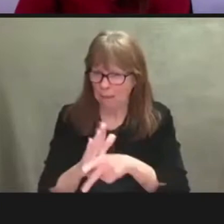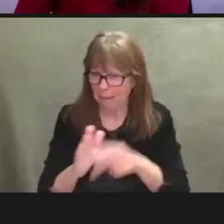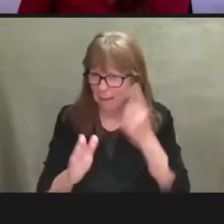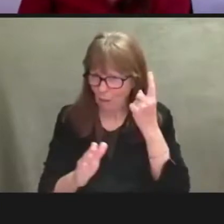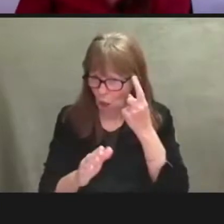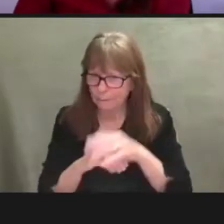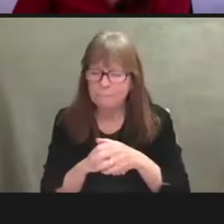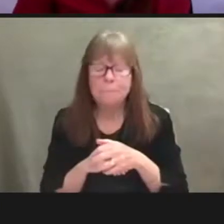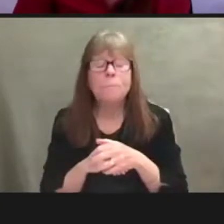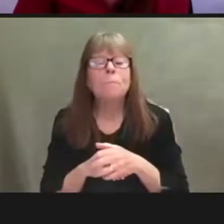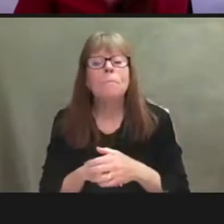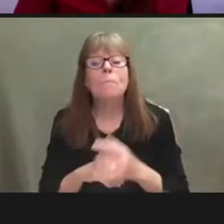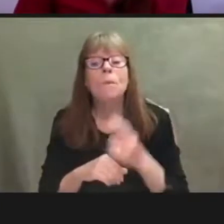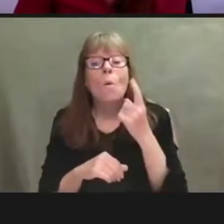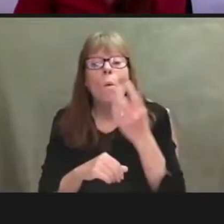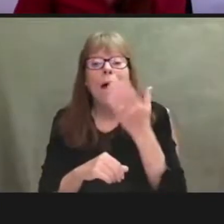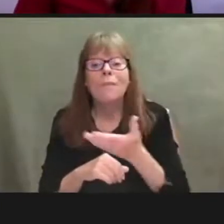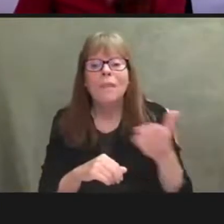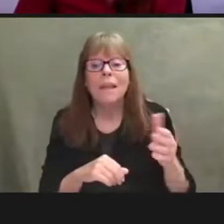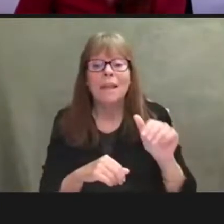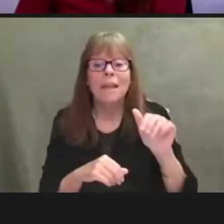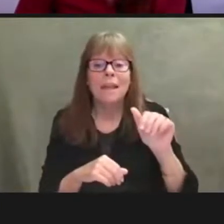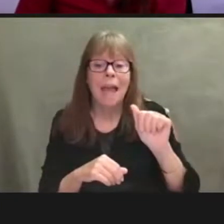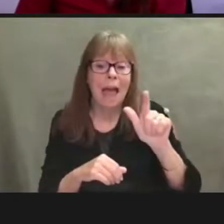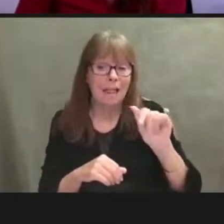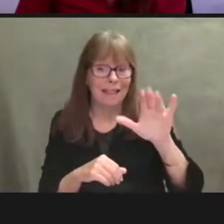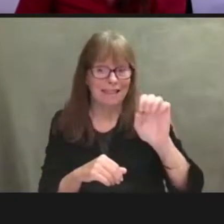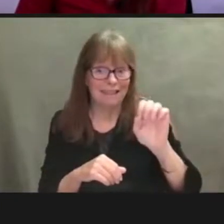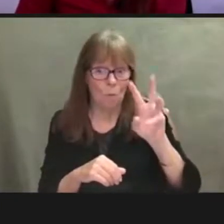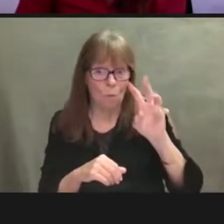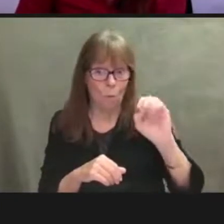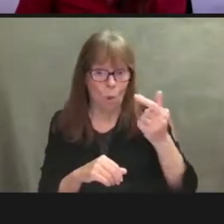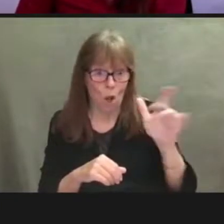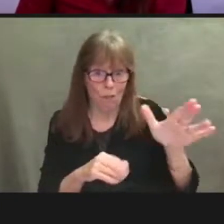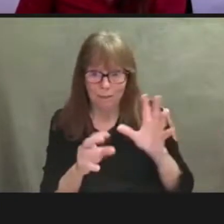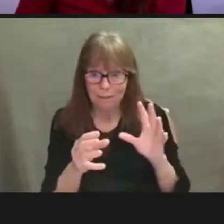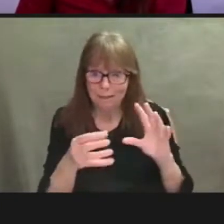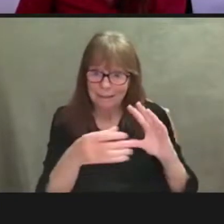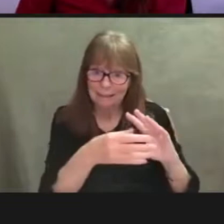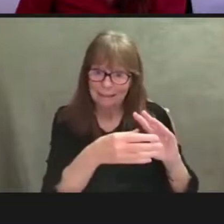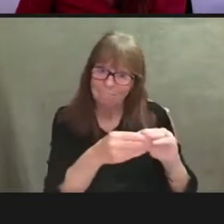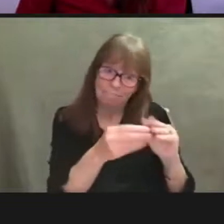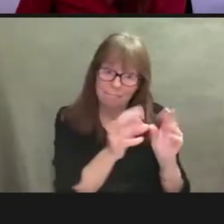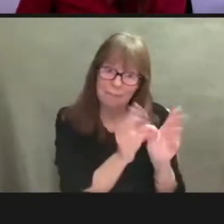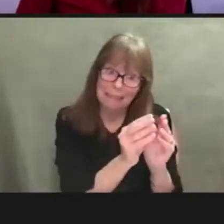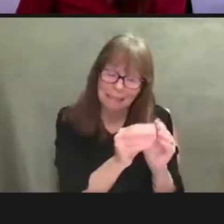One thing we learned from a Alice Wong's session with the importance of considering intersectional